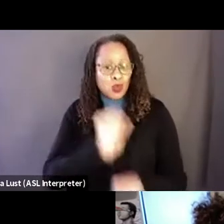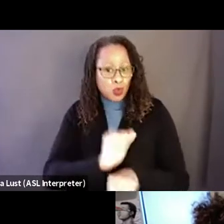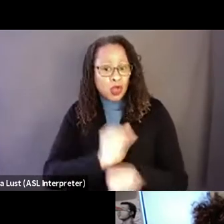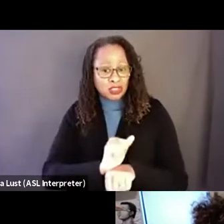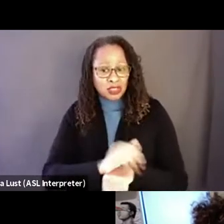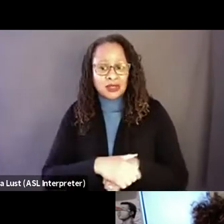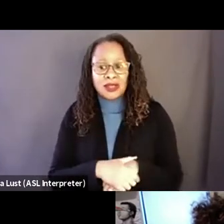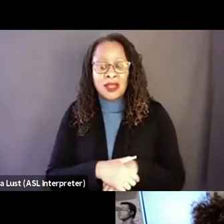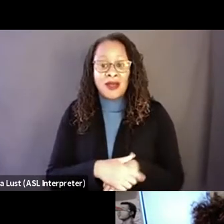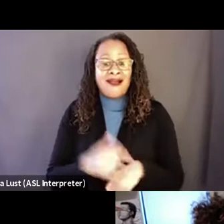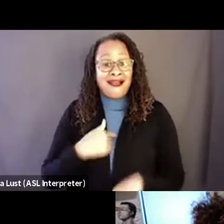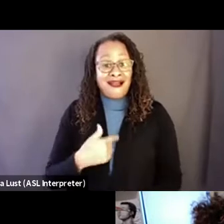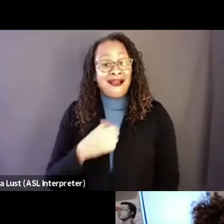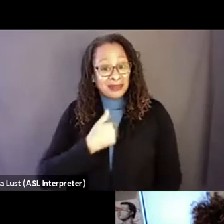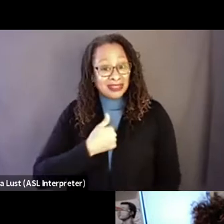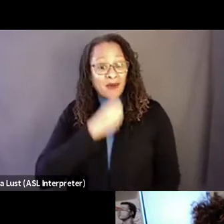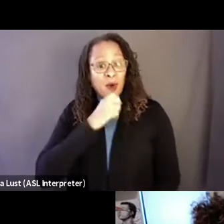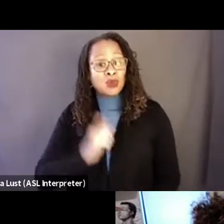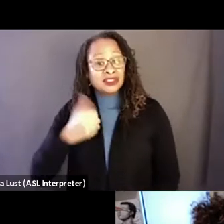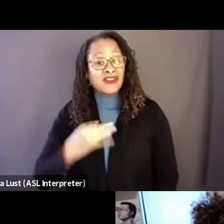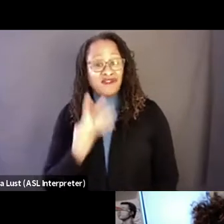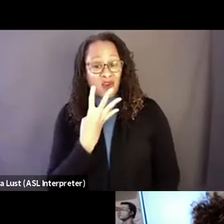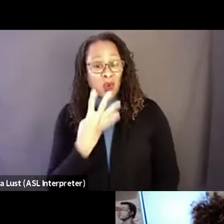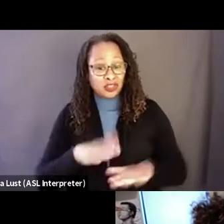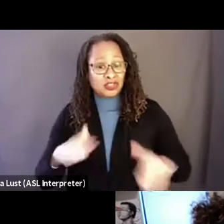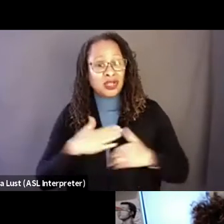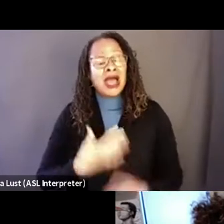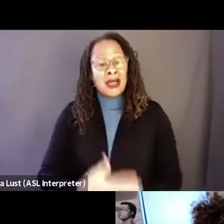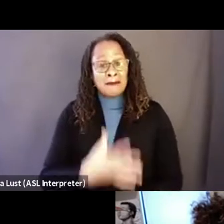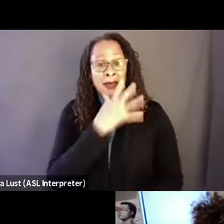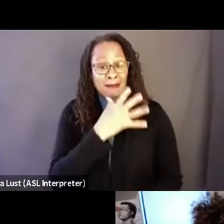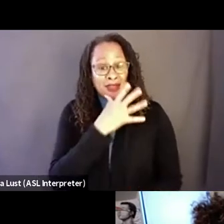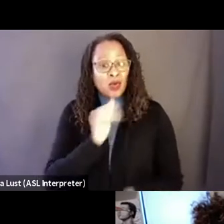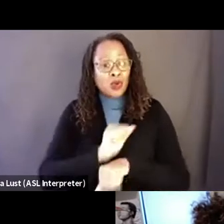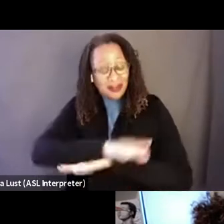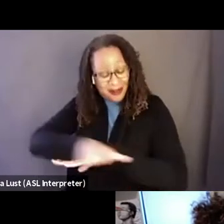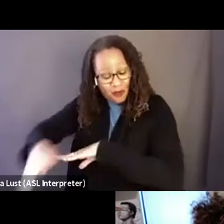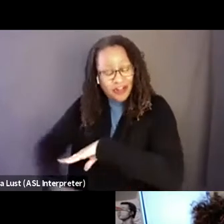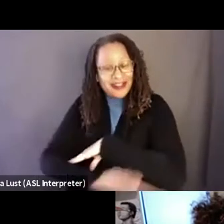I'm the oldest of four, and my mother worked the night shift. She was a home healthy, worked a low wage job.